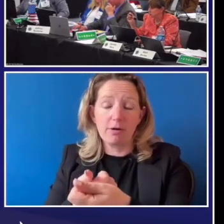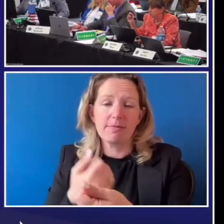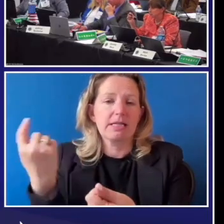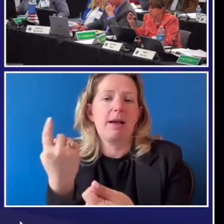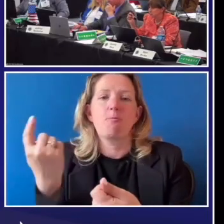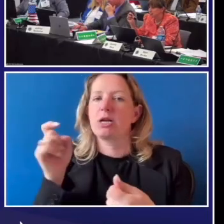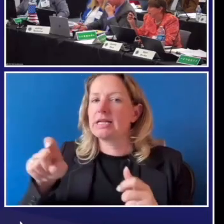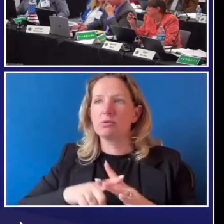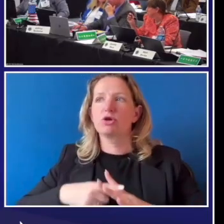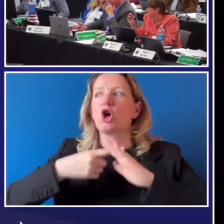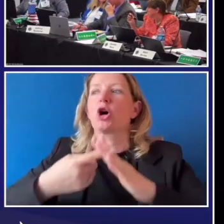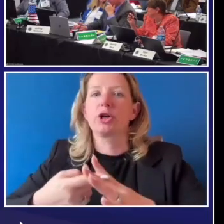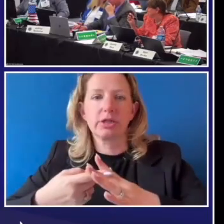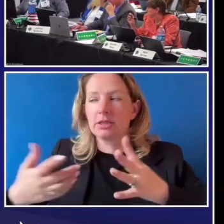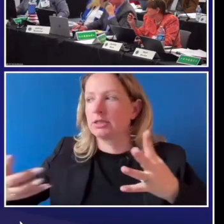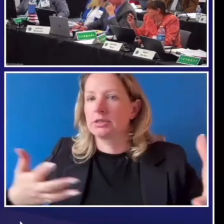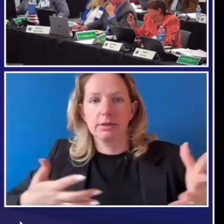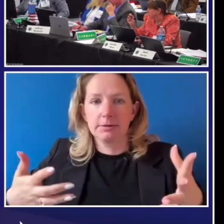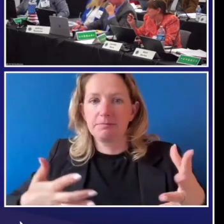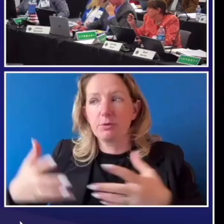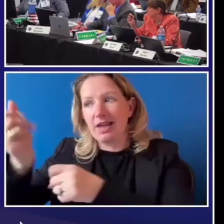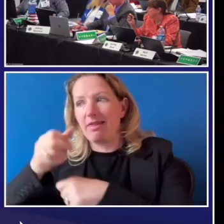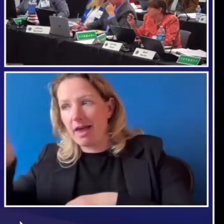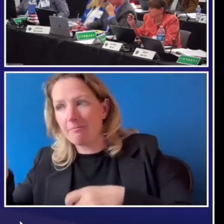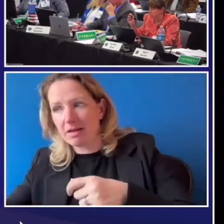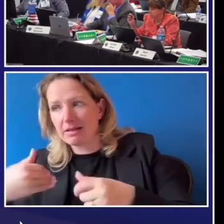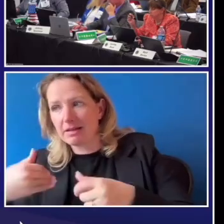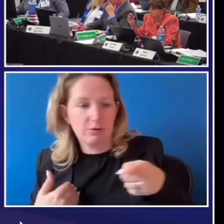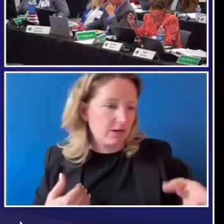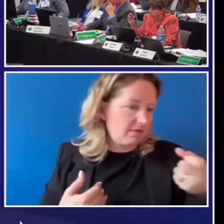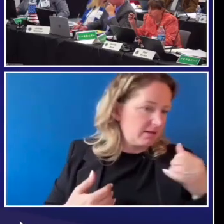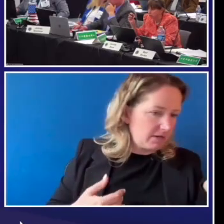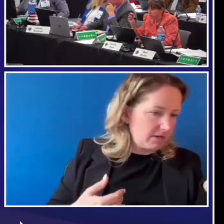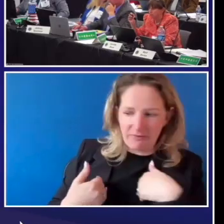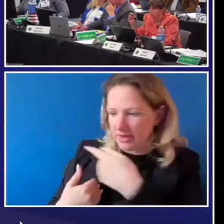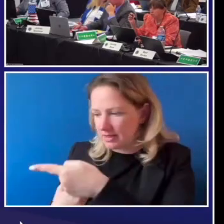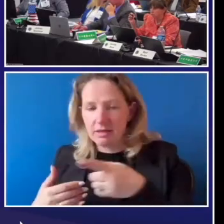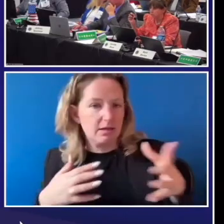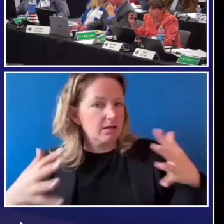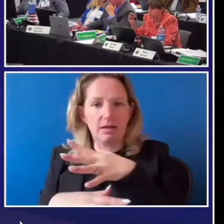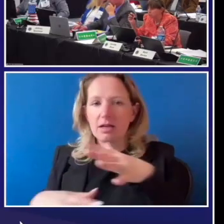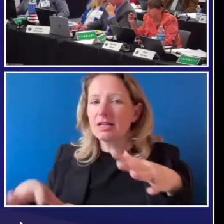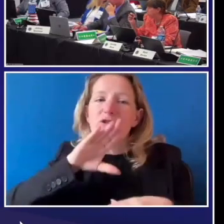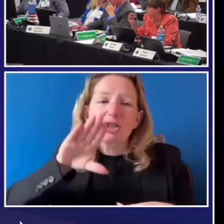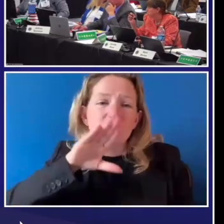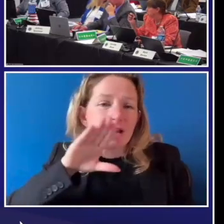And so I appreciate the department because it is frustrating to have agencies who come before Nisiki,